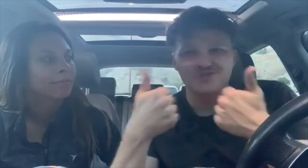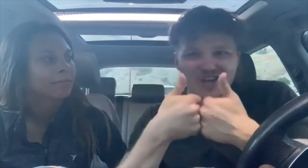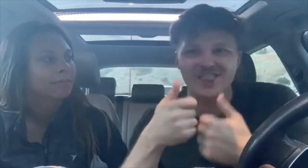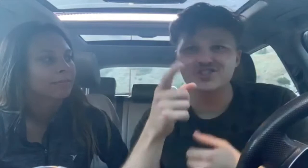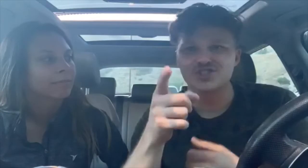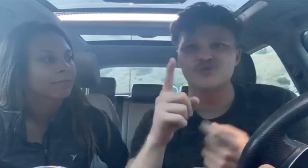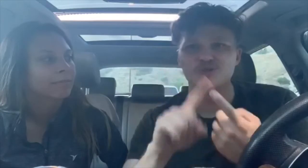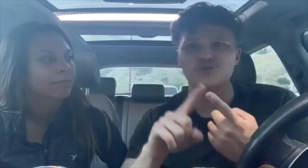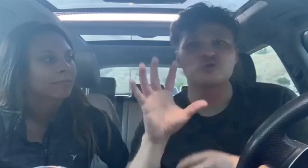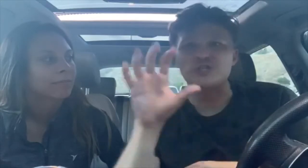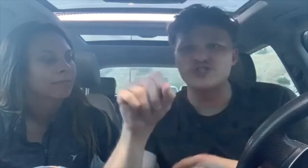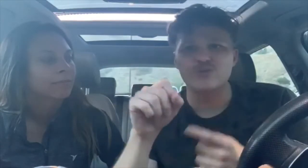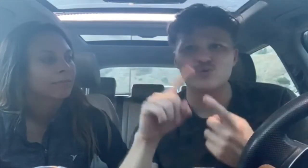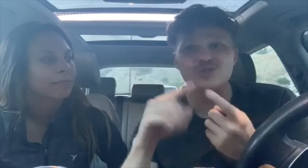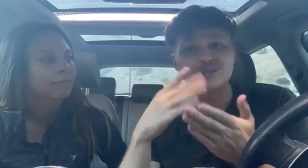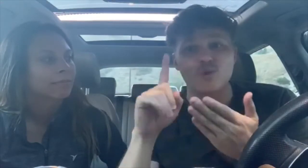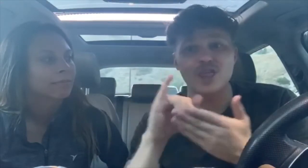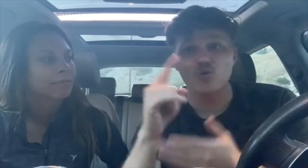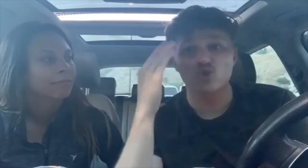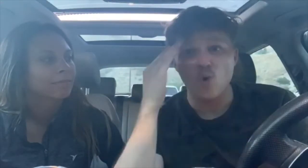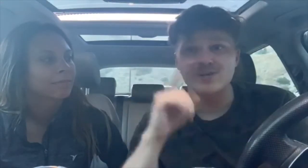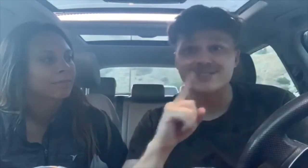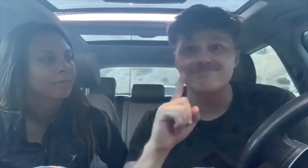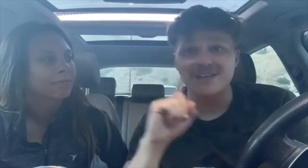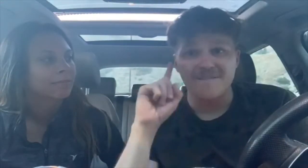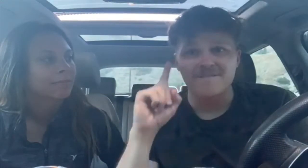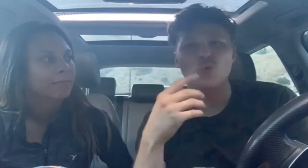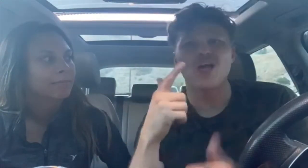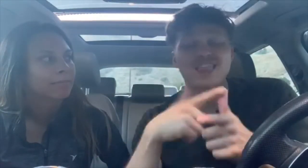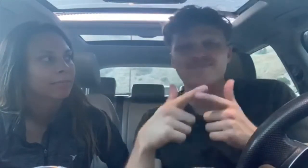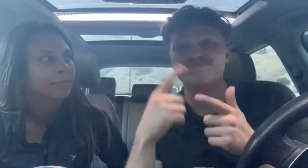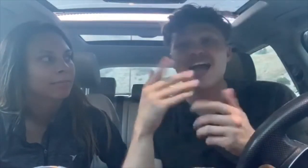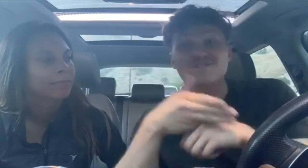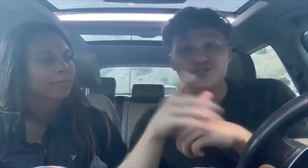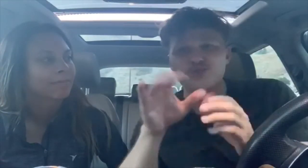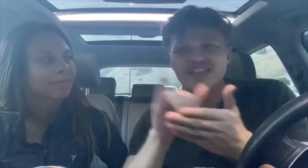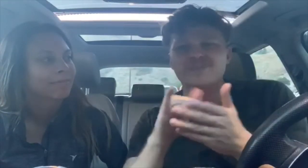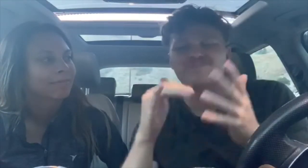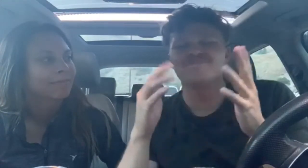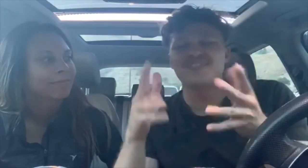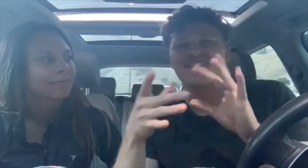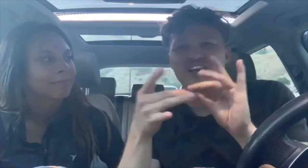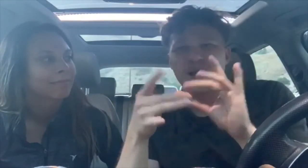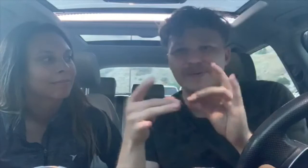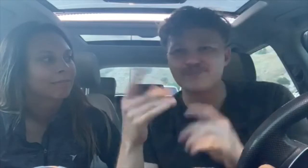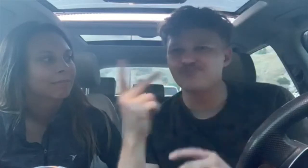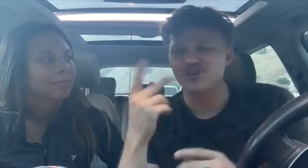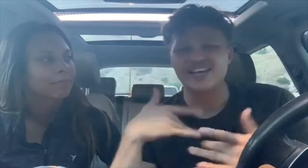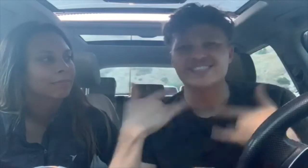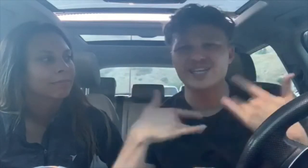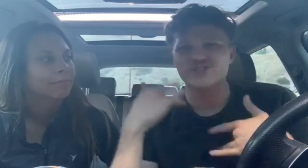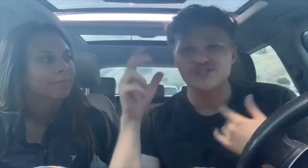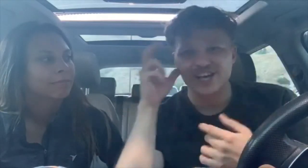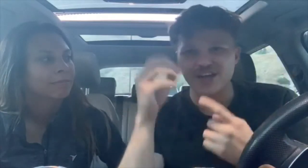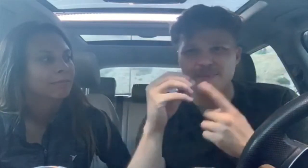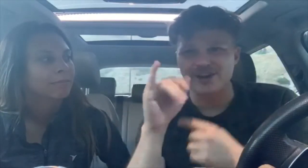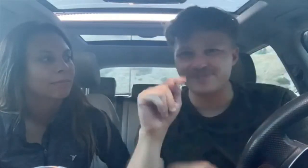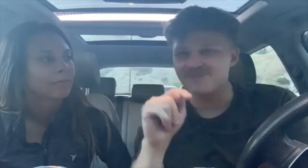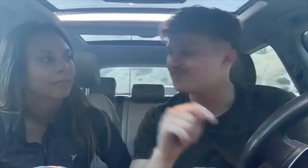We challenge you to reach out to someone you know is deaf Then, after doing that, leave a comment! We're excited to hear about it!